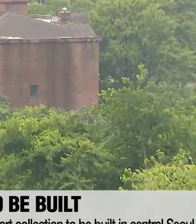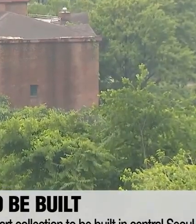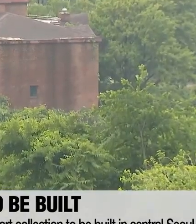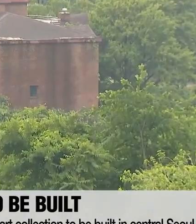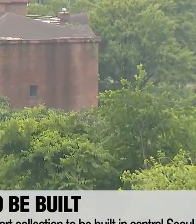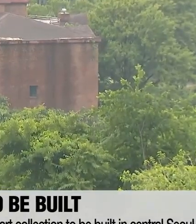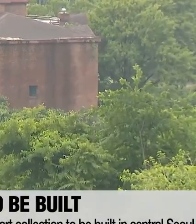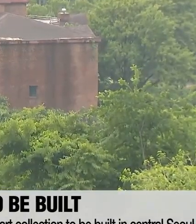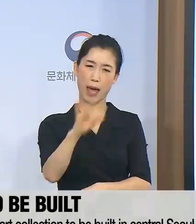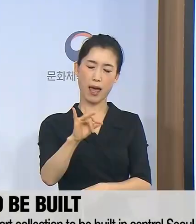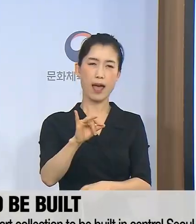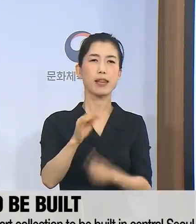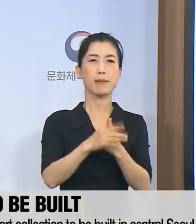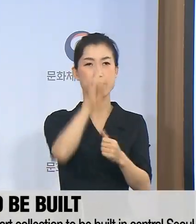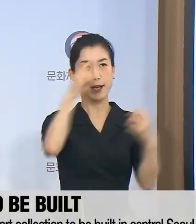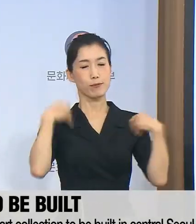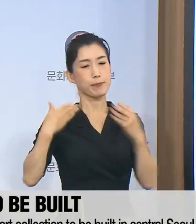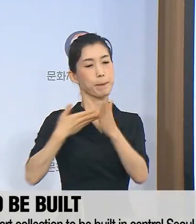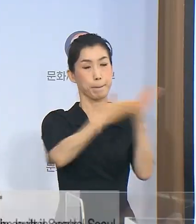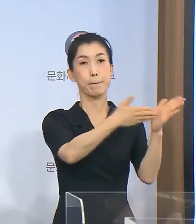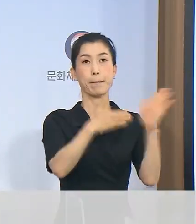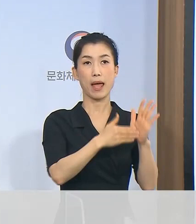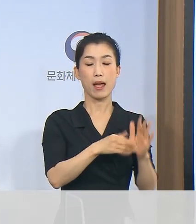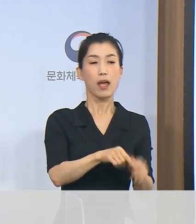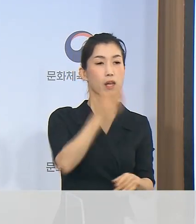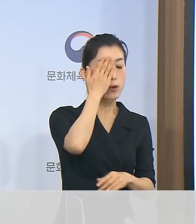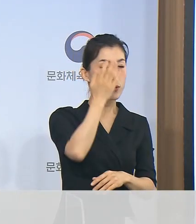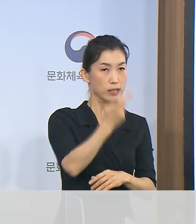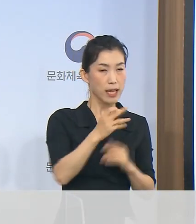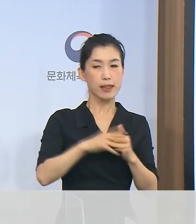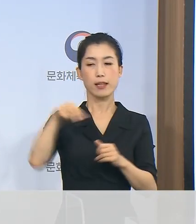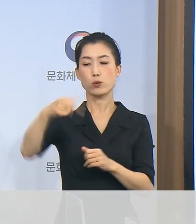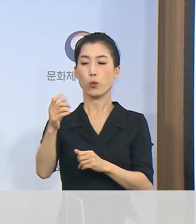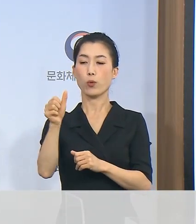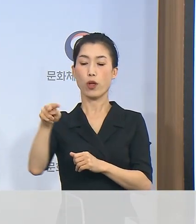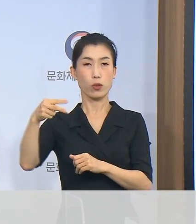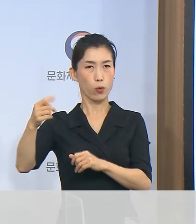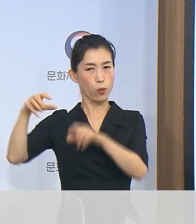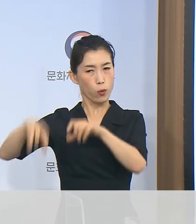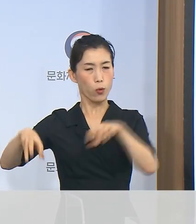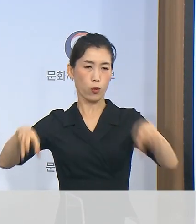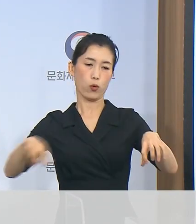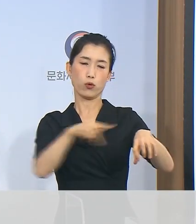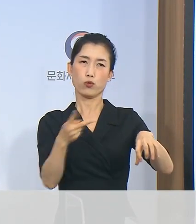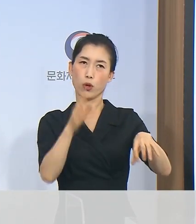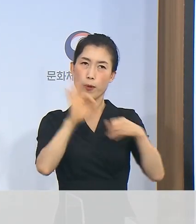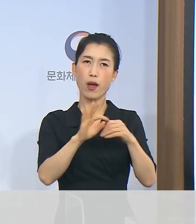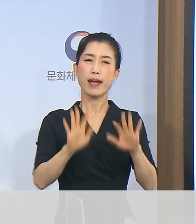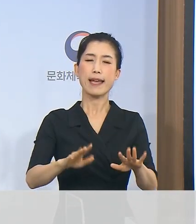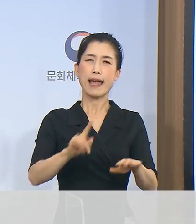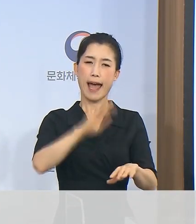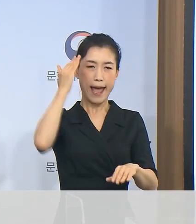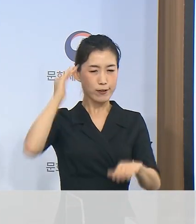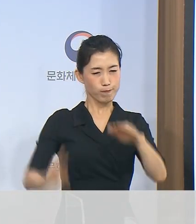"Yongsan-gu and Songhyeon-dong are both are near National Museum of Korea and MMCA, which